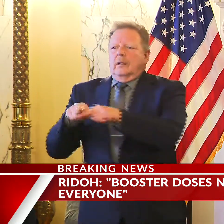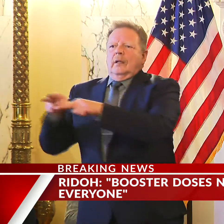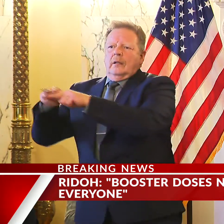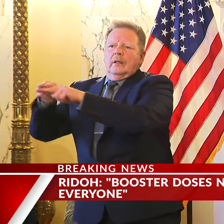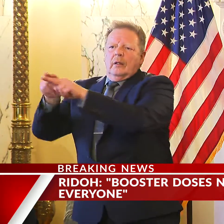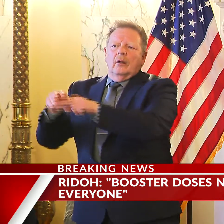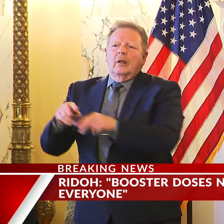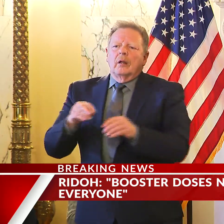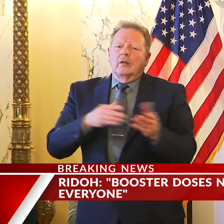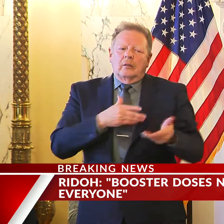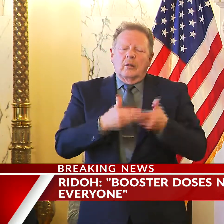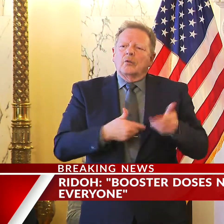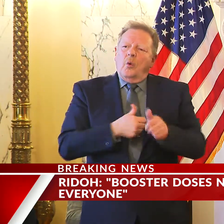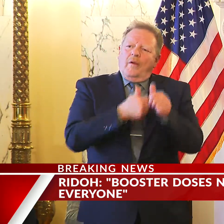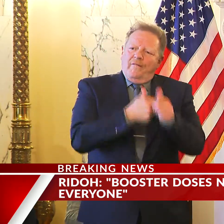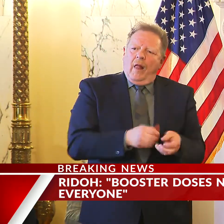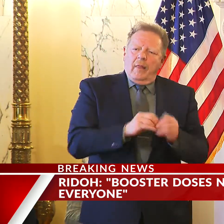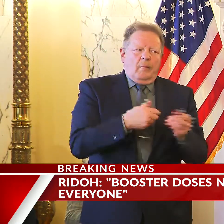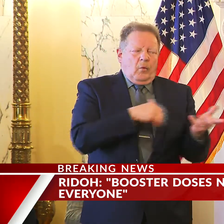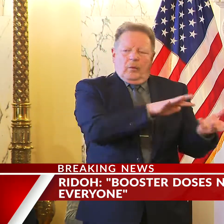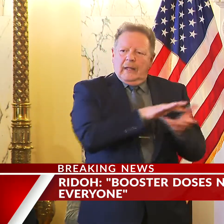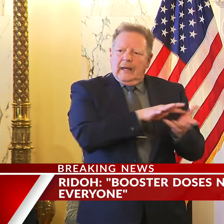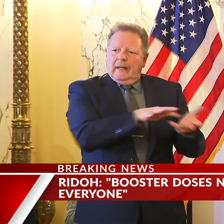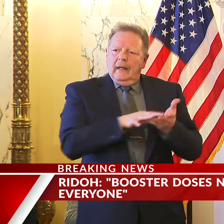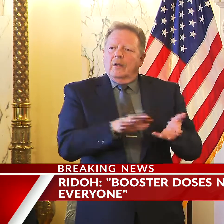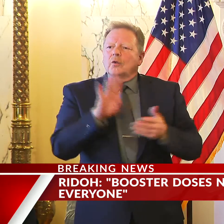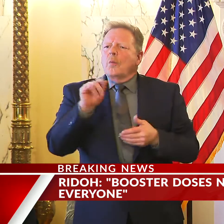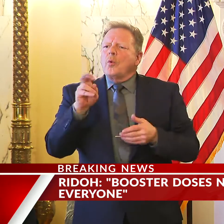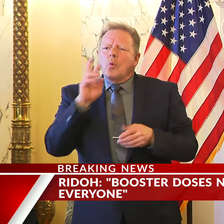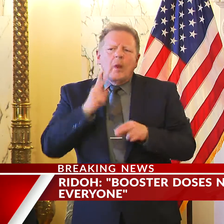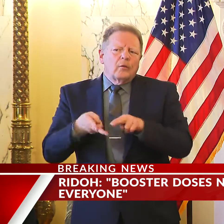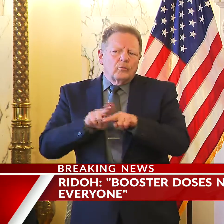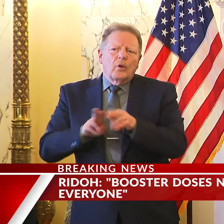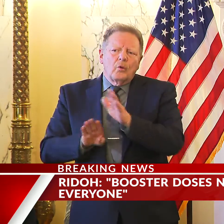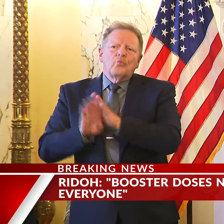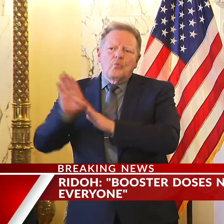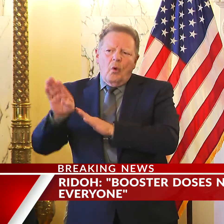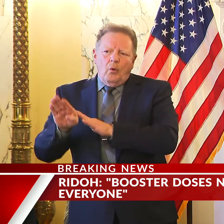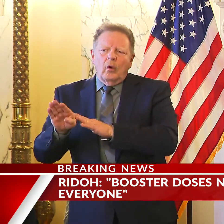IN THE CONVENIENCE OF BEING ABLE TO KIND OF BE IN YOUR HOMETOWN OIA, YOU KNOW, AN AREA THAT YOU'RE FAMILIAR WITH